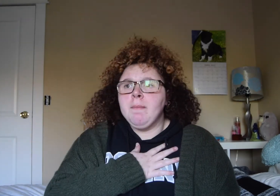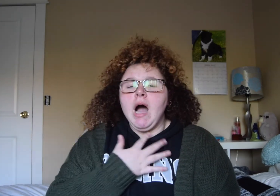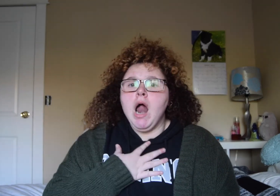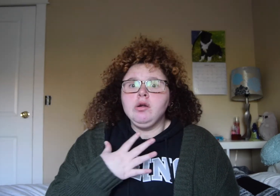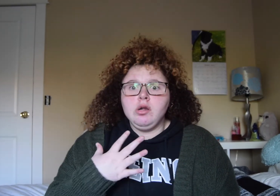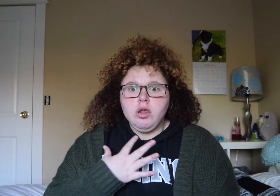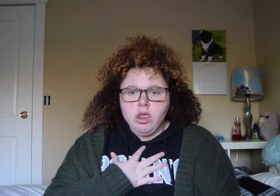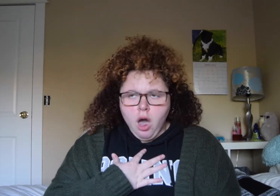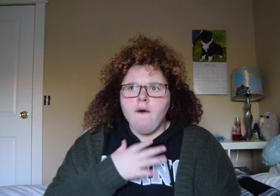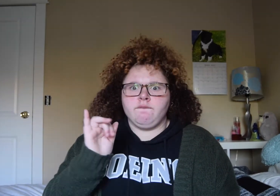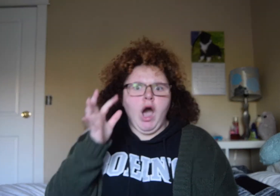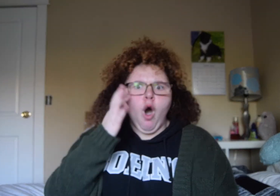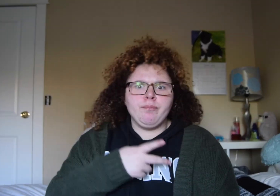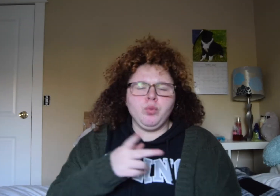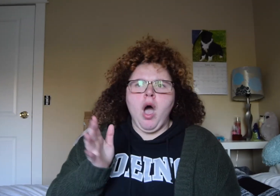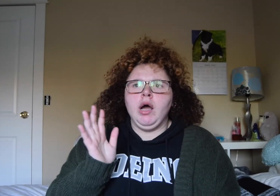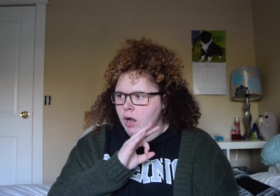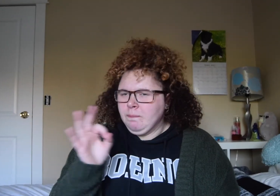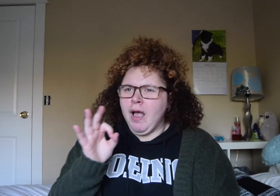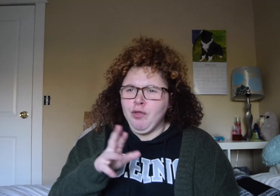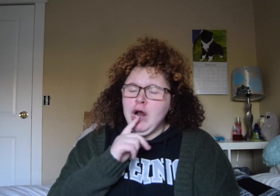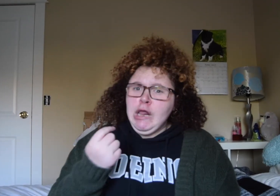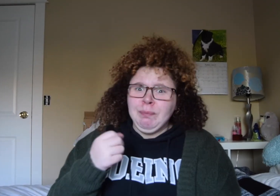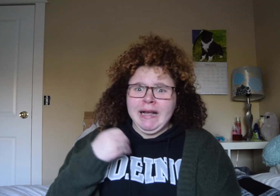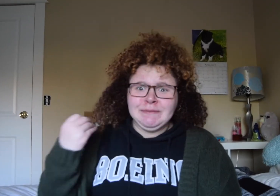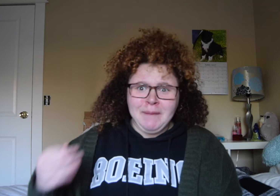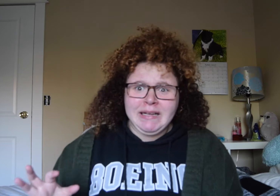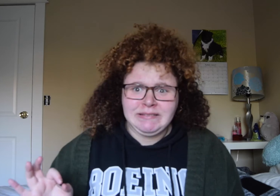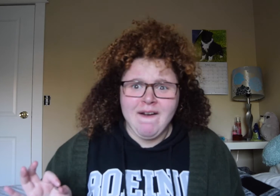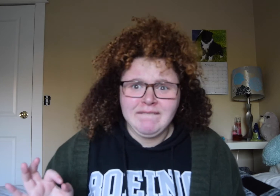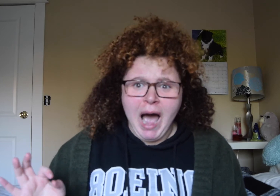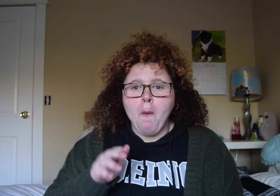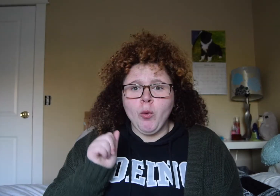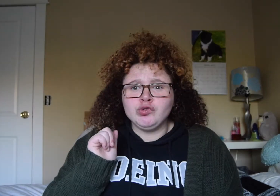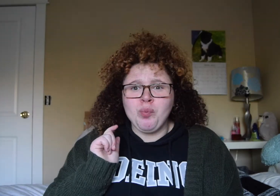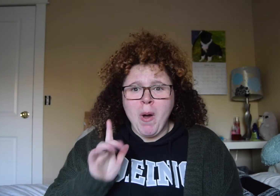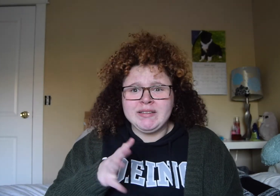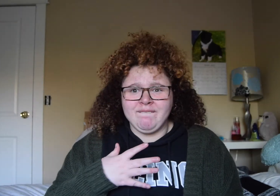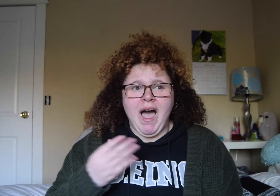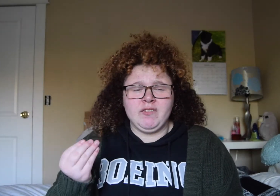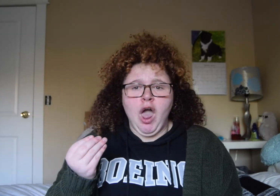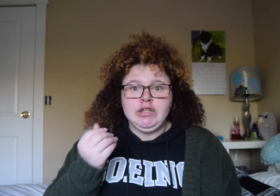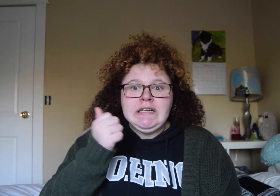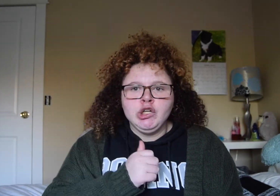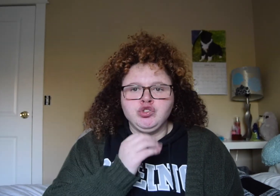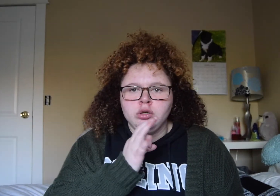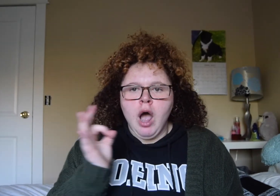I mean I love the hair company I mean they're a little bit expensive They're almost 25 dollars each product (estimate)